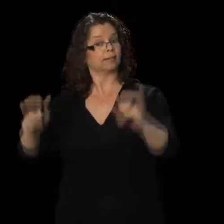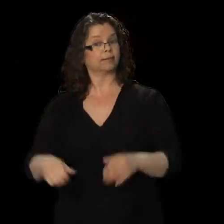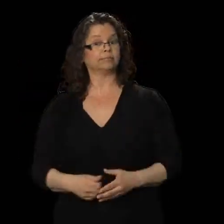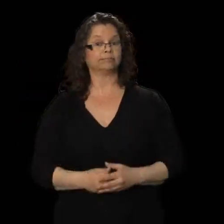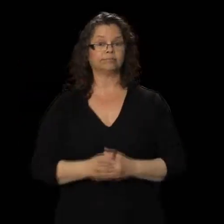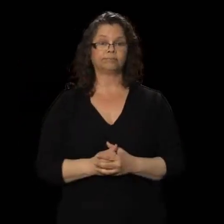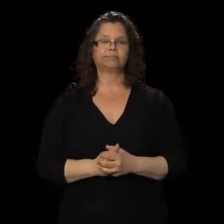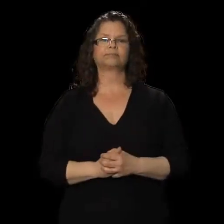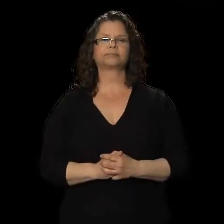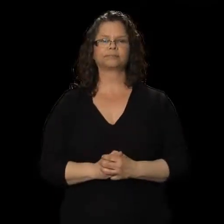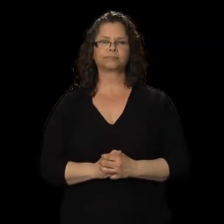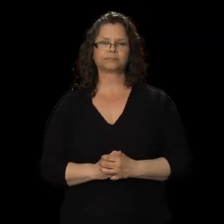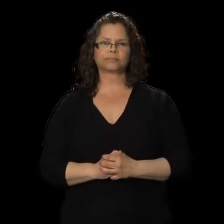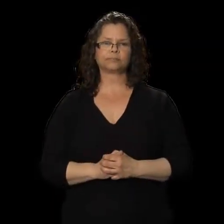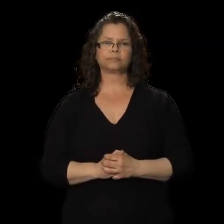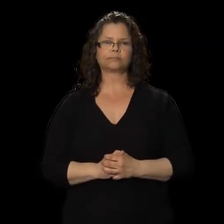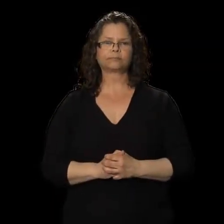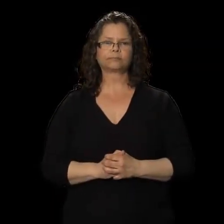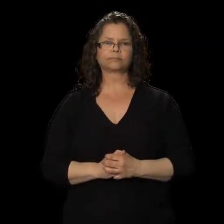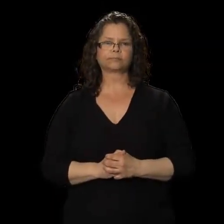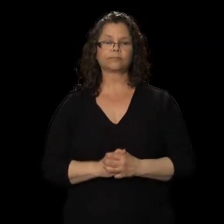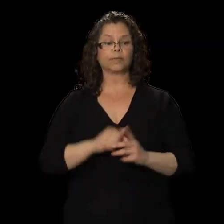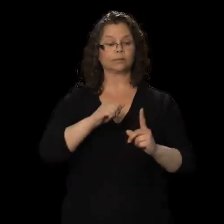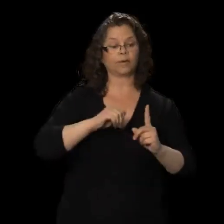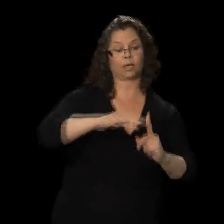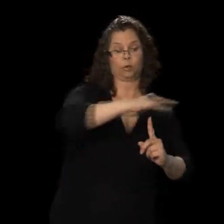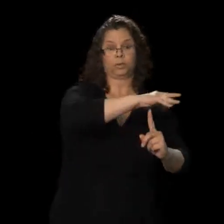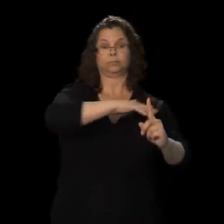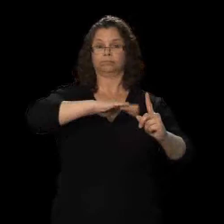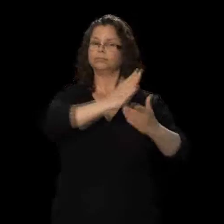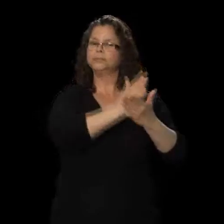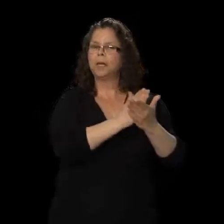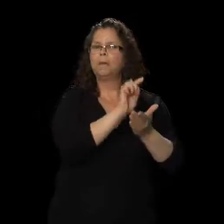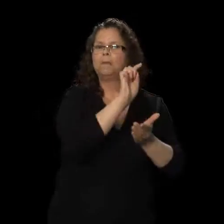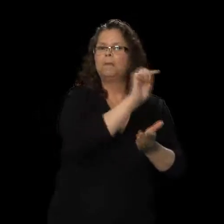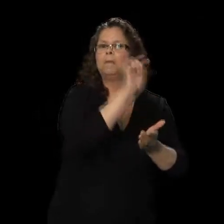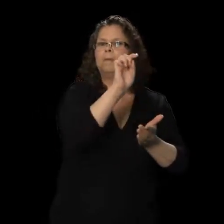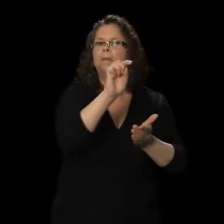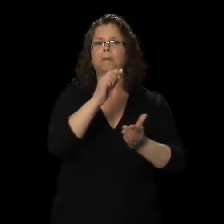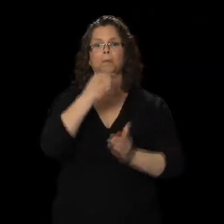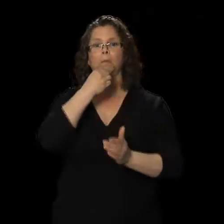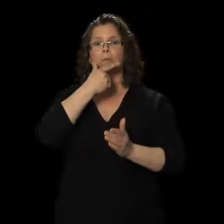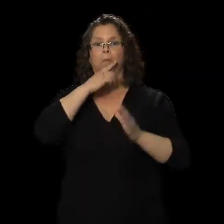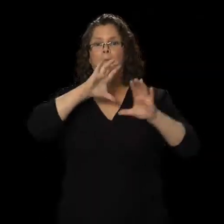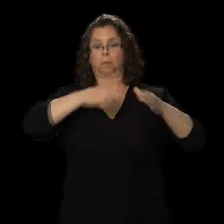In some environments, homophobic comments may be common,